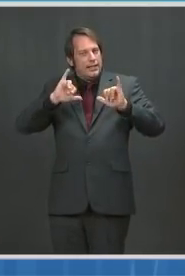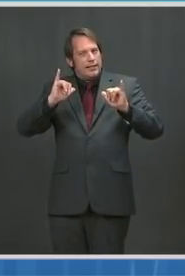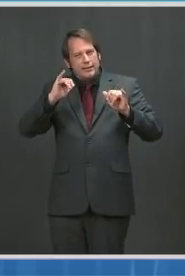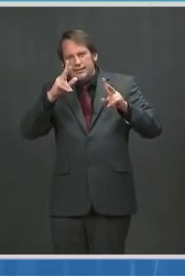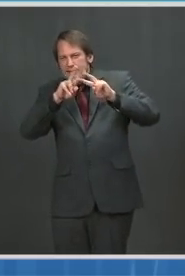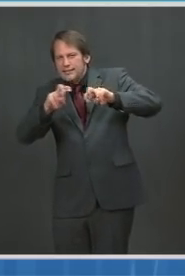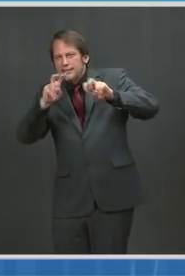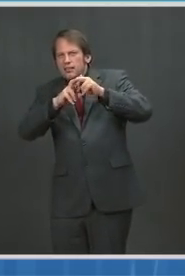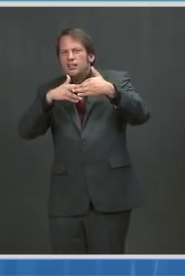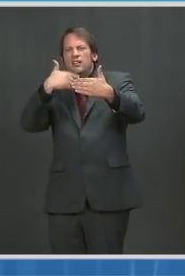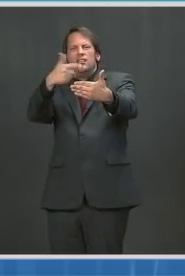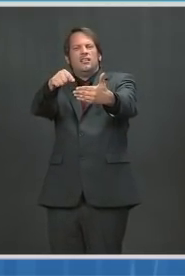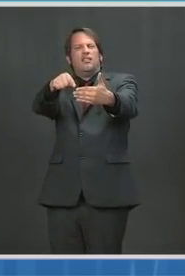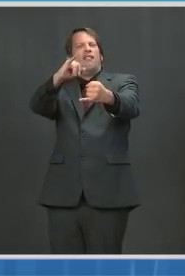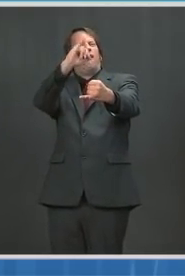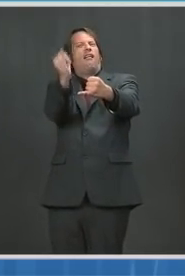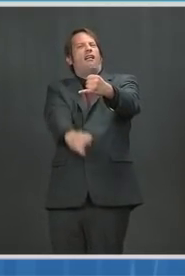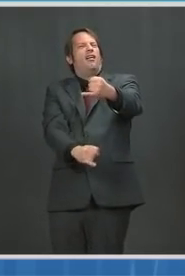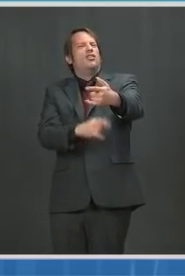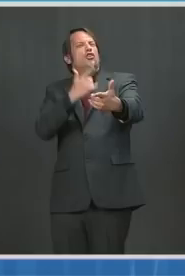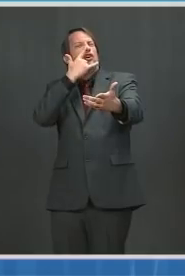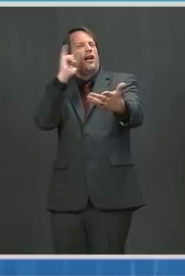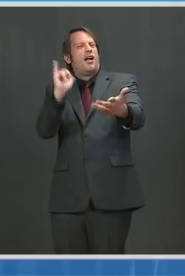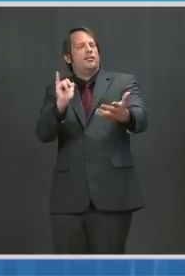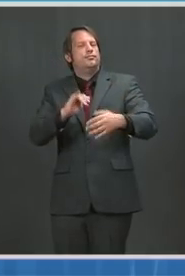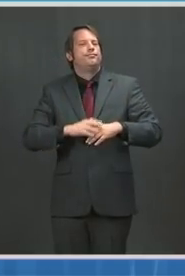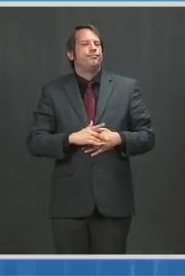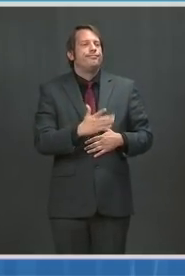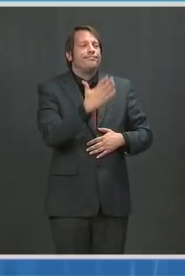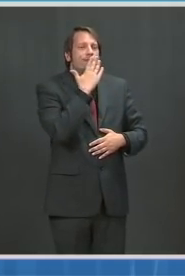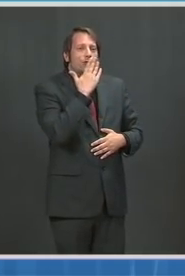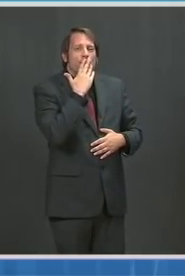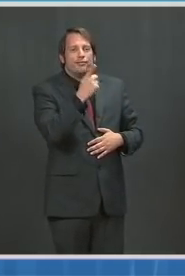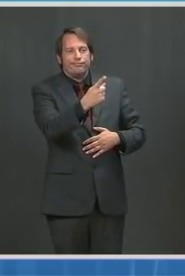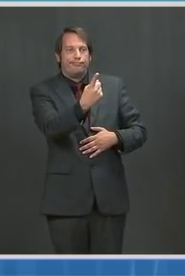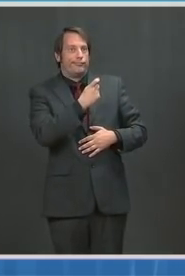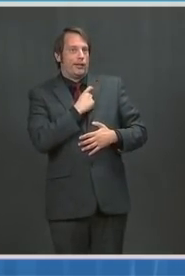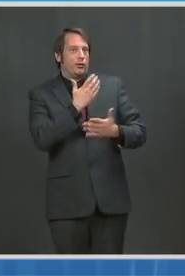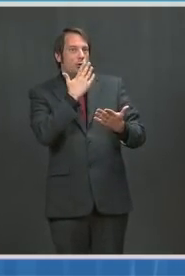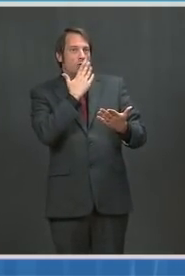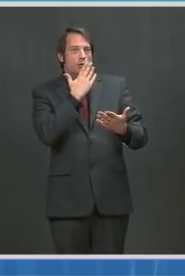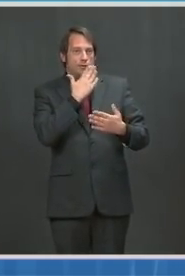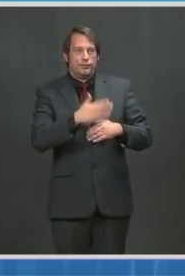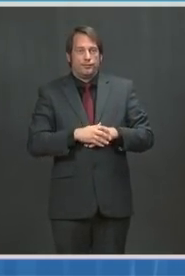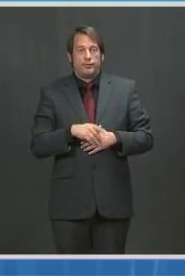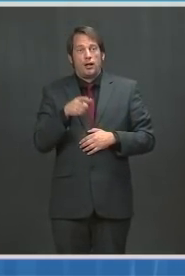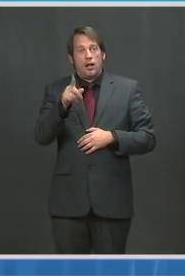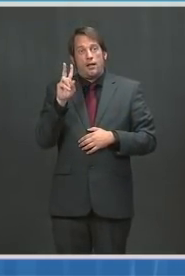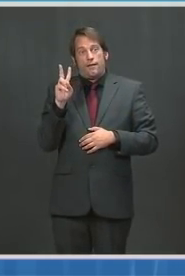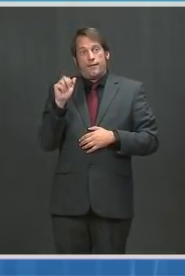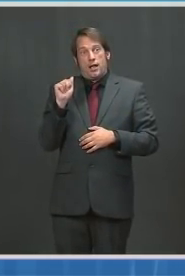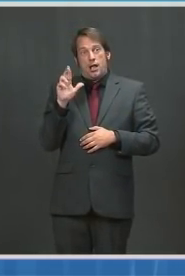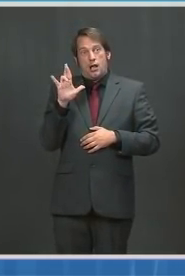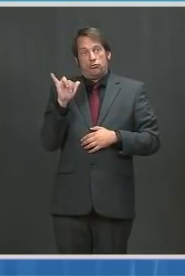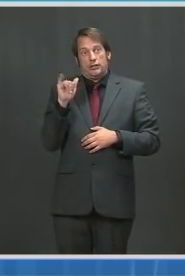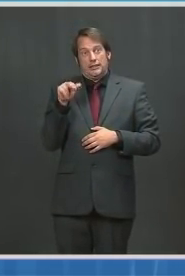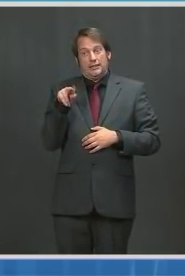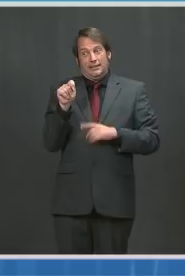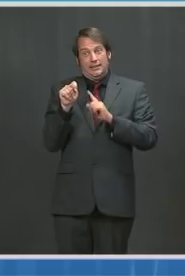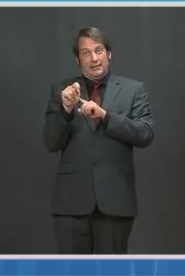Dr. Walensky: So, I'll start. Kaitlan, thank you for that. It is the most common lineage, period. So there are many different lineages of the --